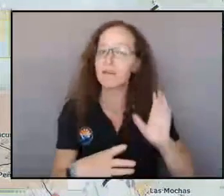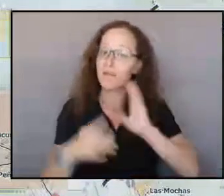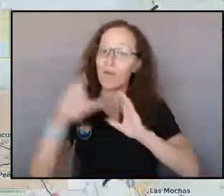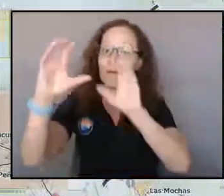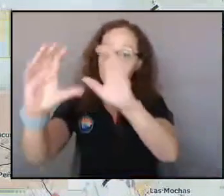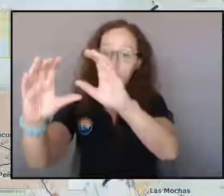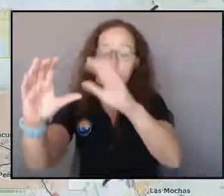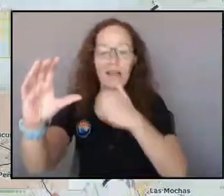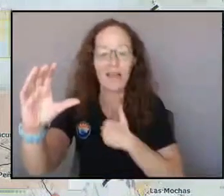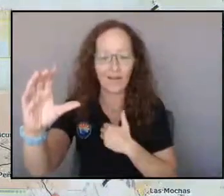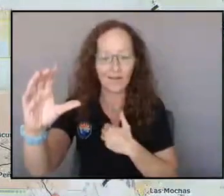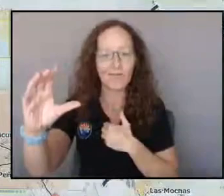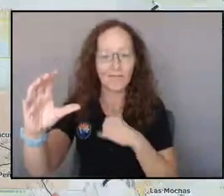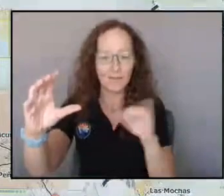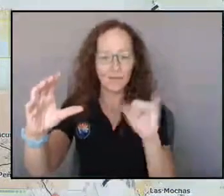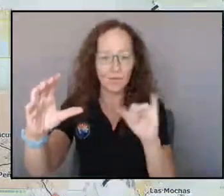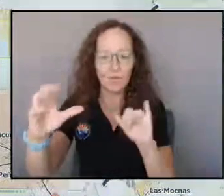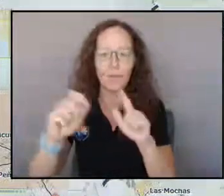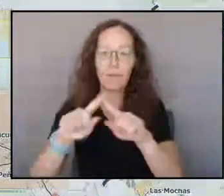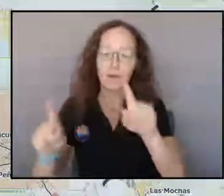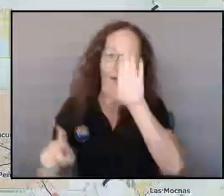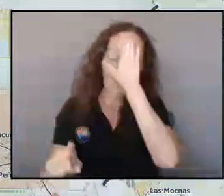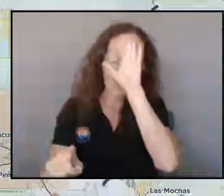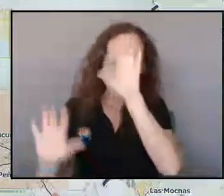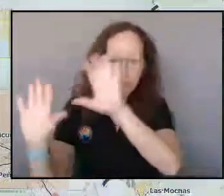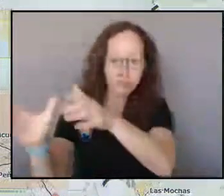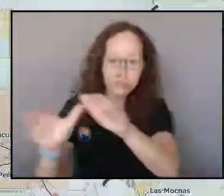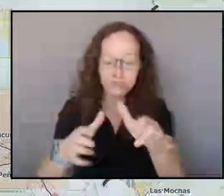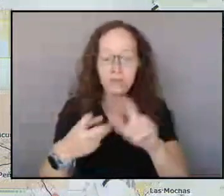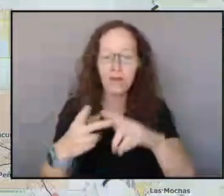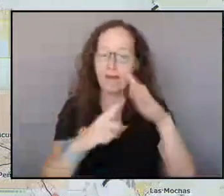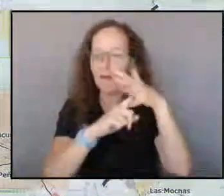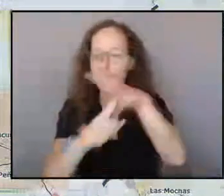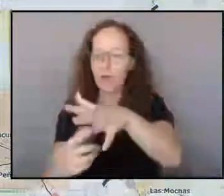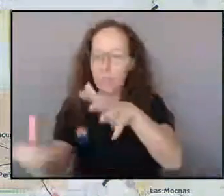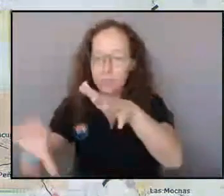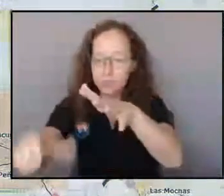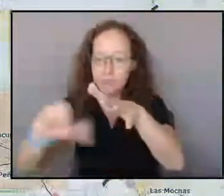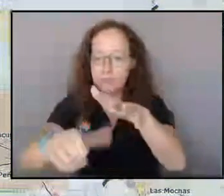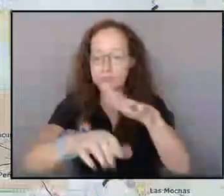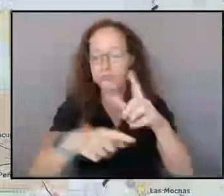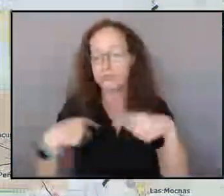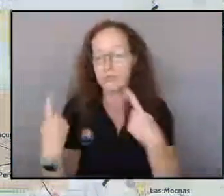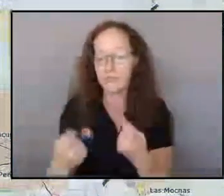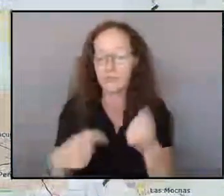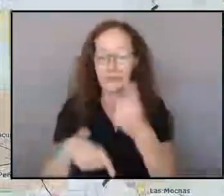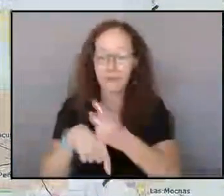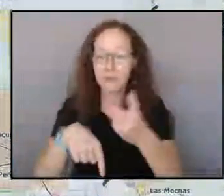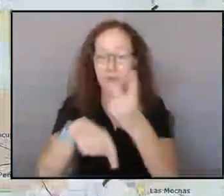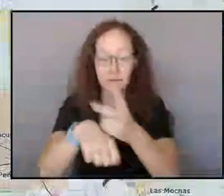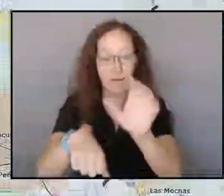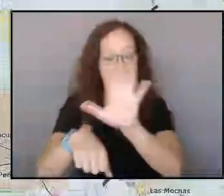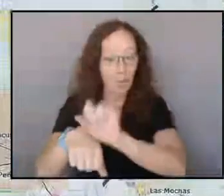WAS EXISTING OUT HERE BEFORE THE COMBINATION OF HOTSHOT CREWS AND HELICOPTERS DID THEIR WORK OVER MULTIPLE DAYS